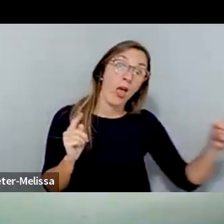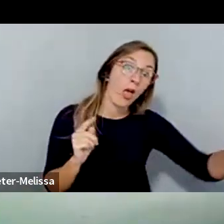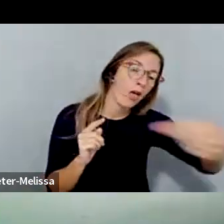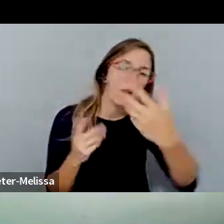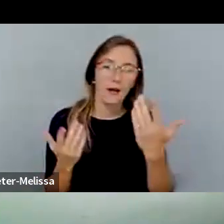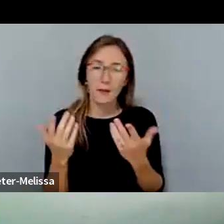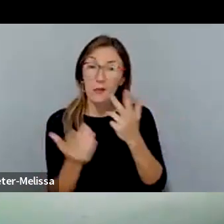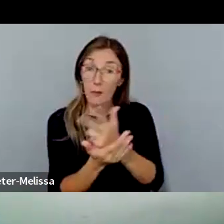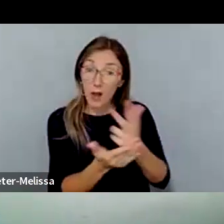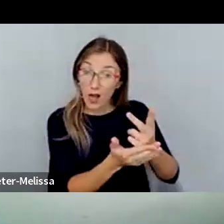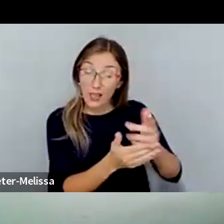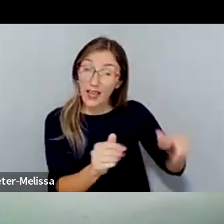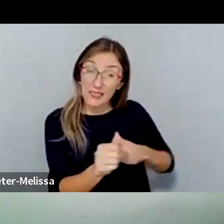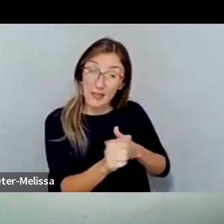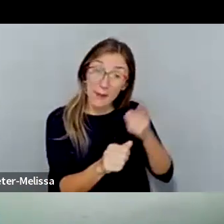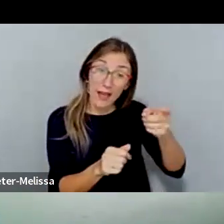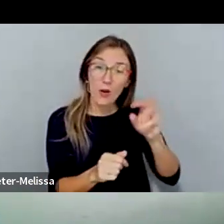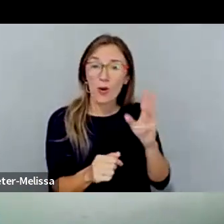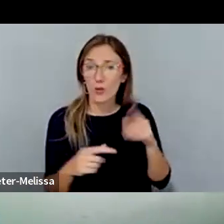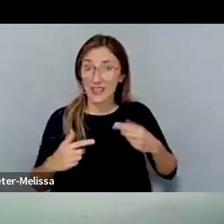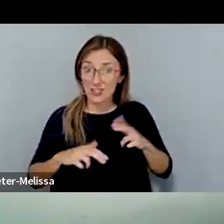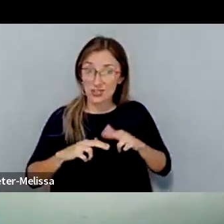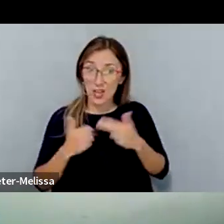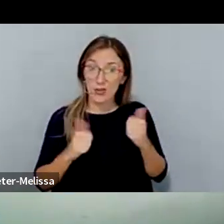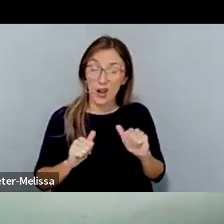back of the building look like? How much more is it going to put her out